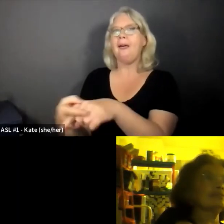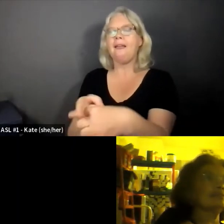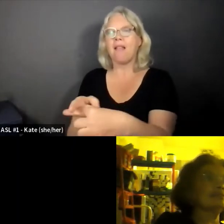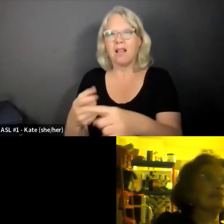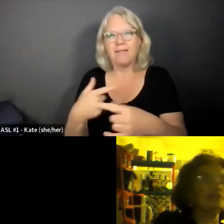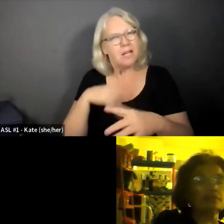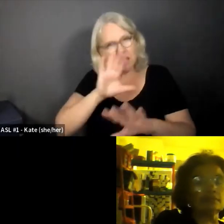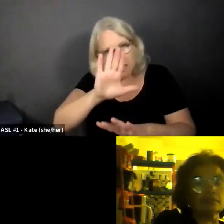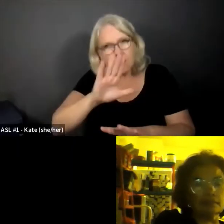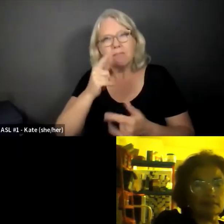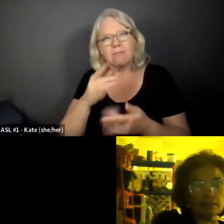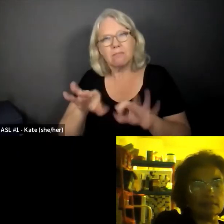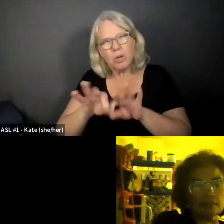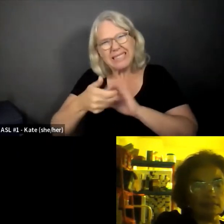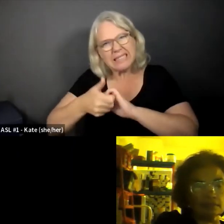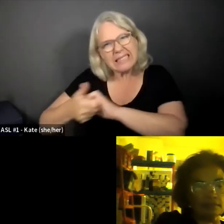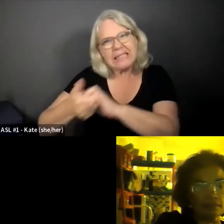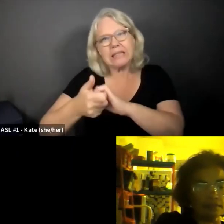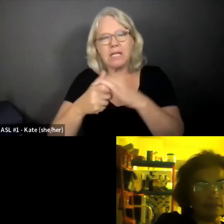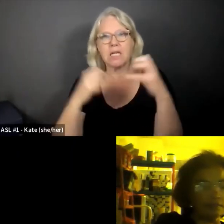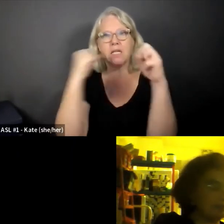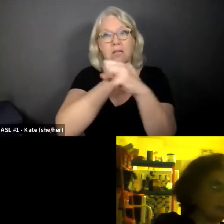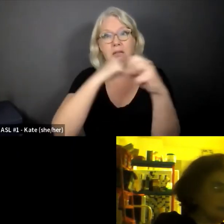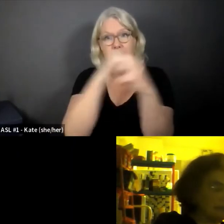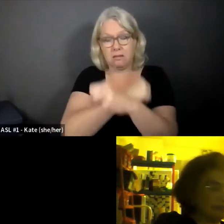RIGHTS ARE NOT JUST GOING TO MAGICALLY APPEAR.